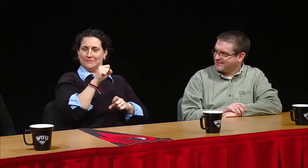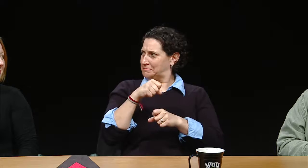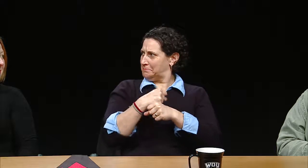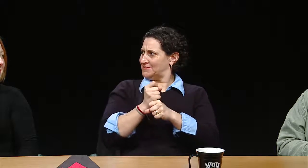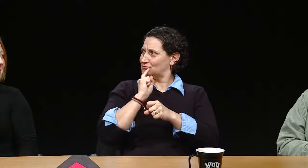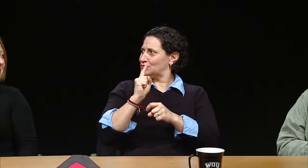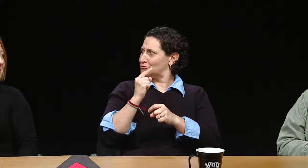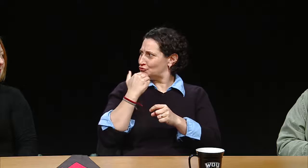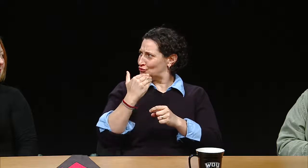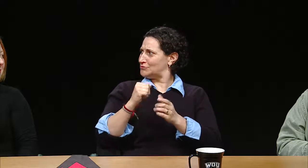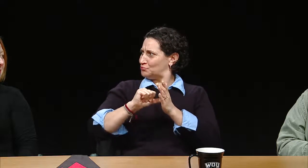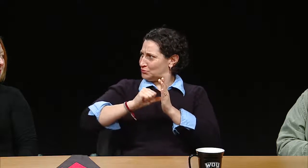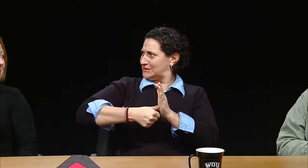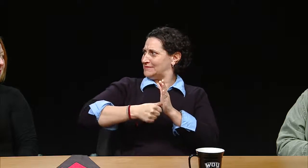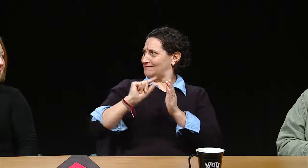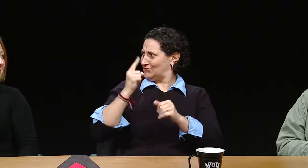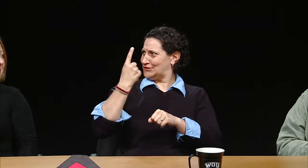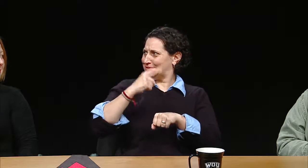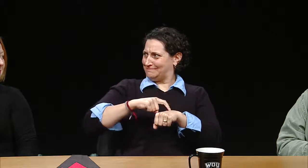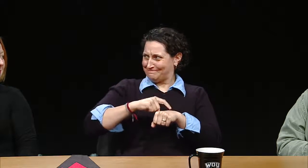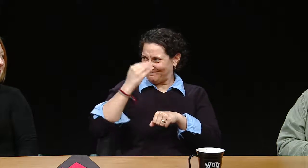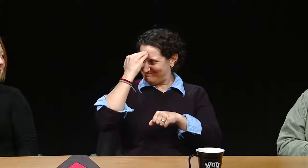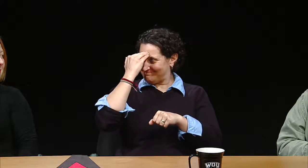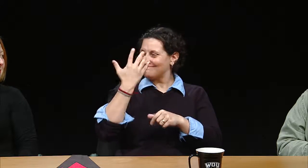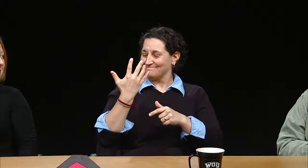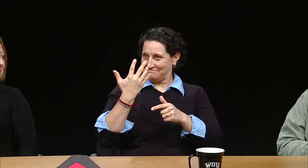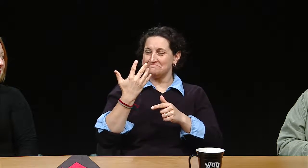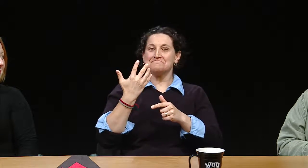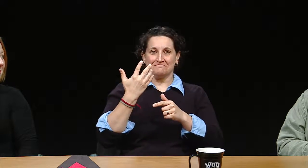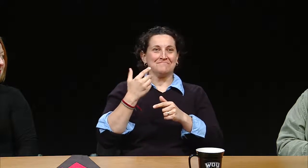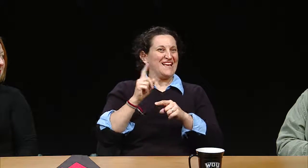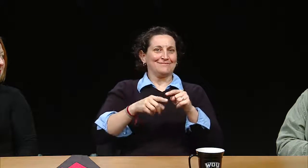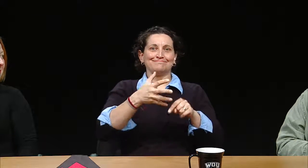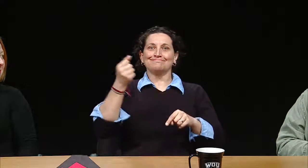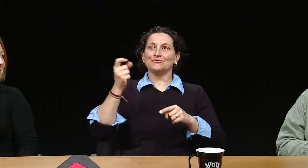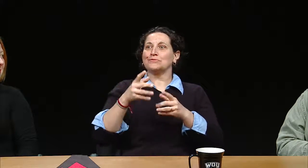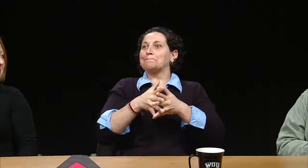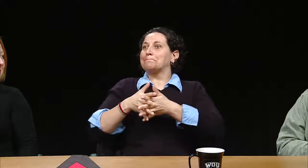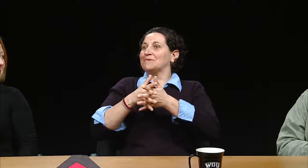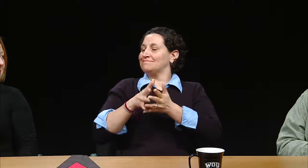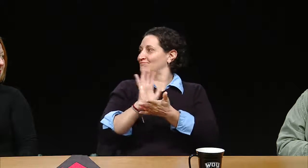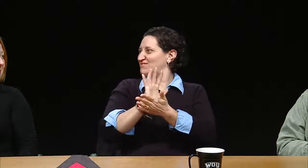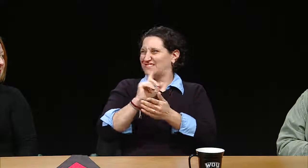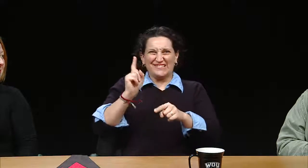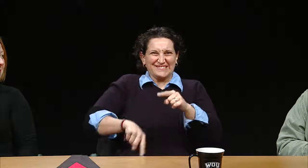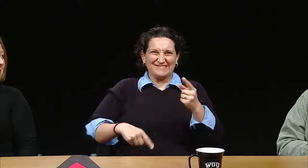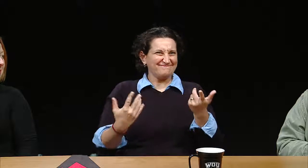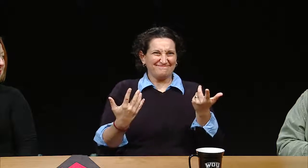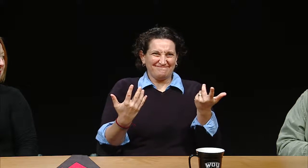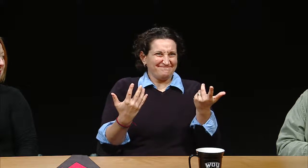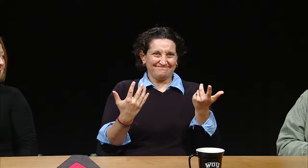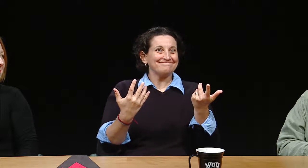stop me from enjoying all of those different things, just because...that five seconds. So it spoke a lot